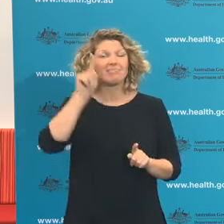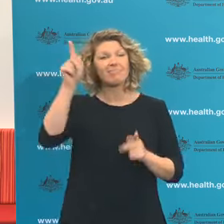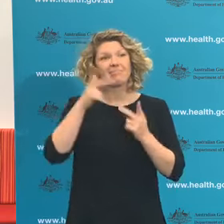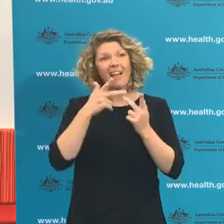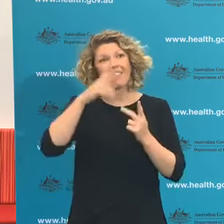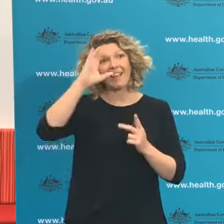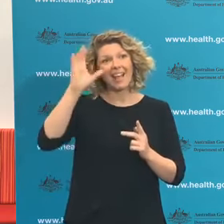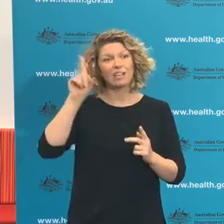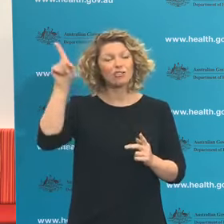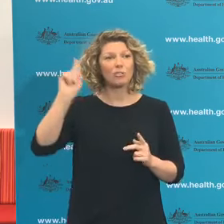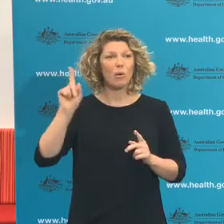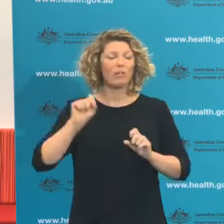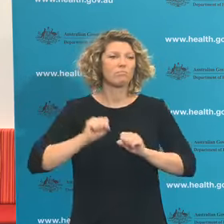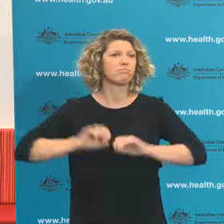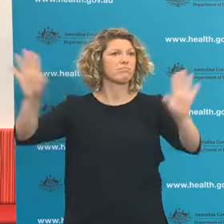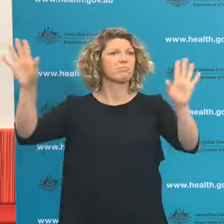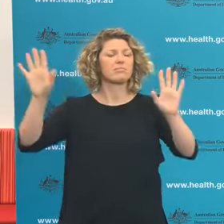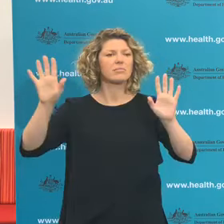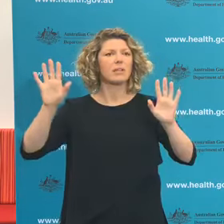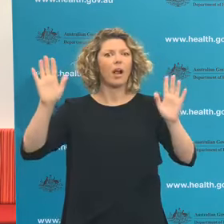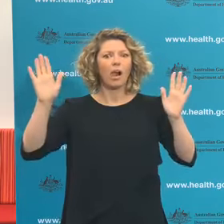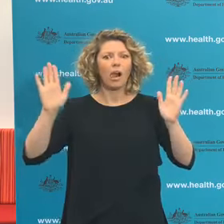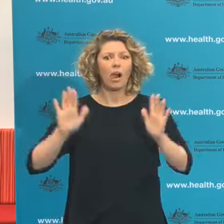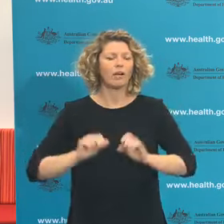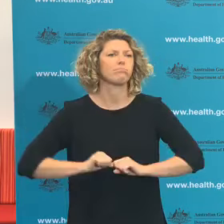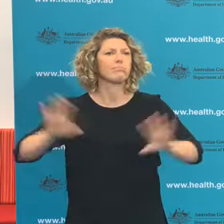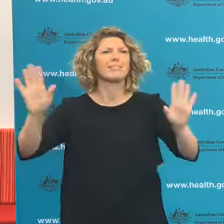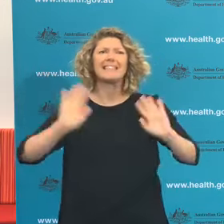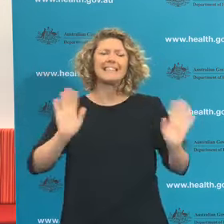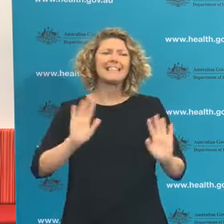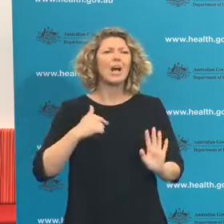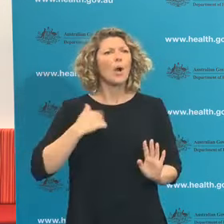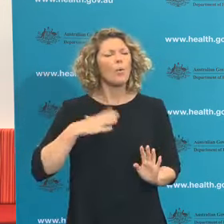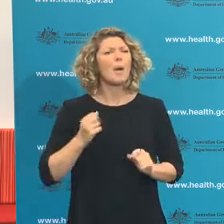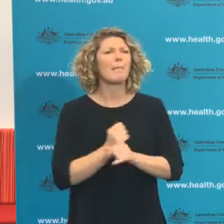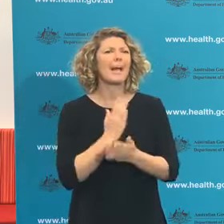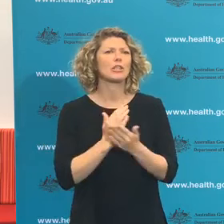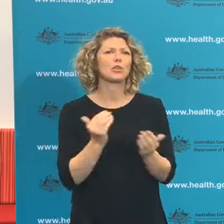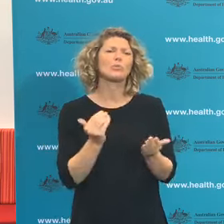with widespread transmission. We must keep our community safe and this appis